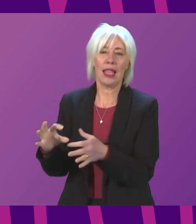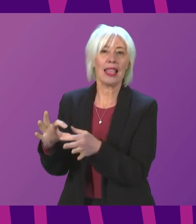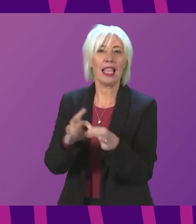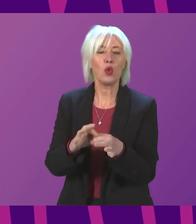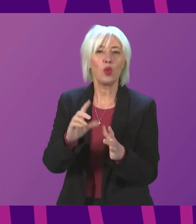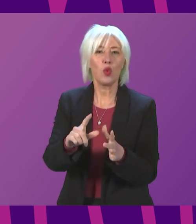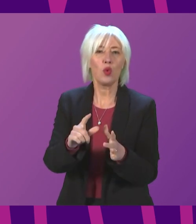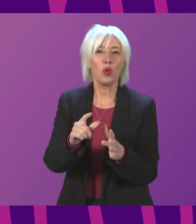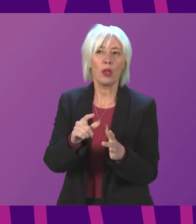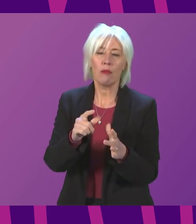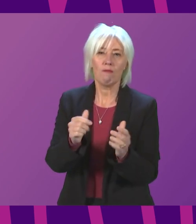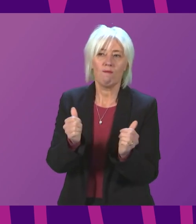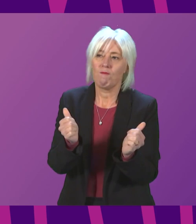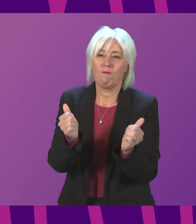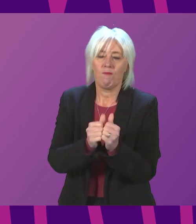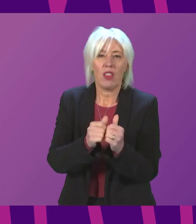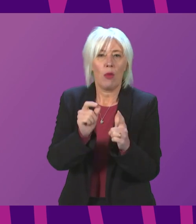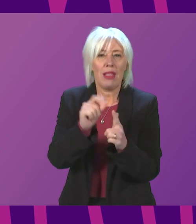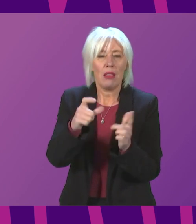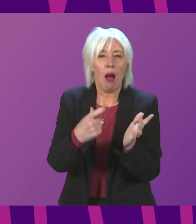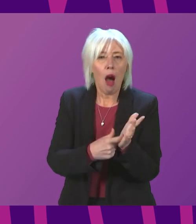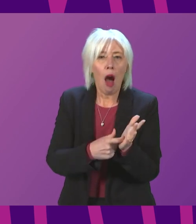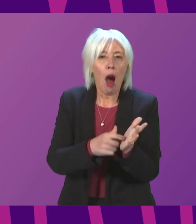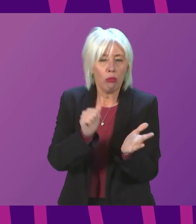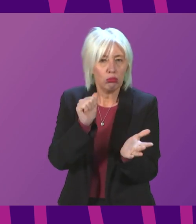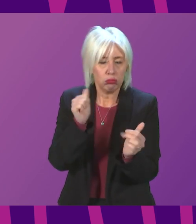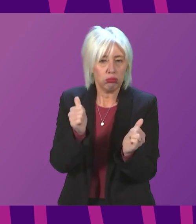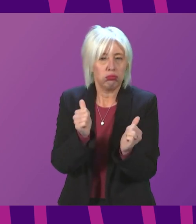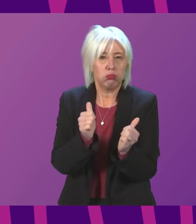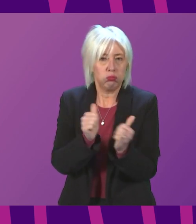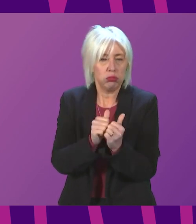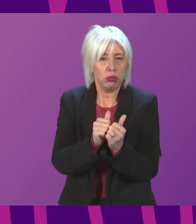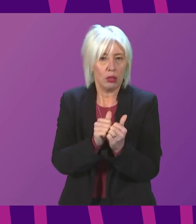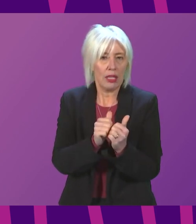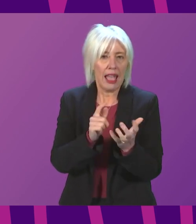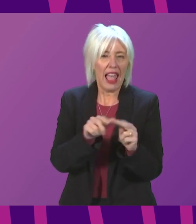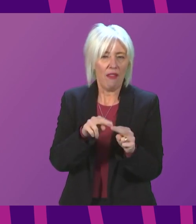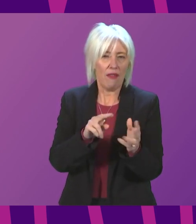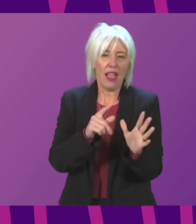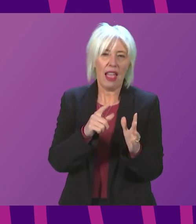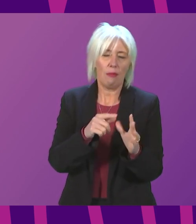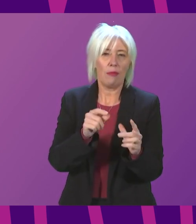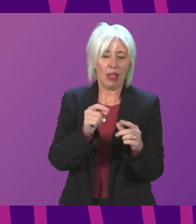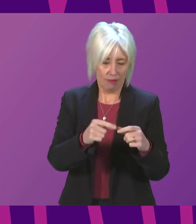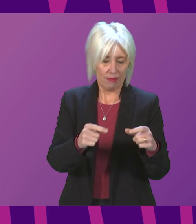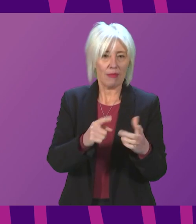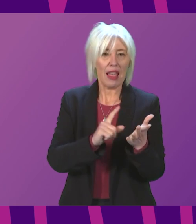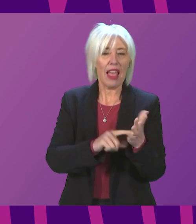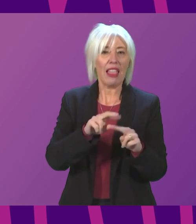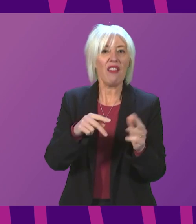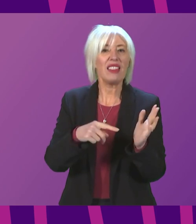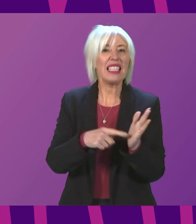and on confirmatory PCR testing after an asymptomatic LFD positive result.